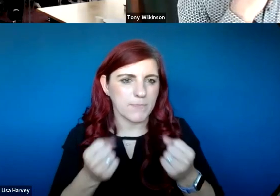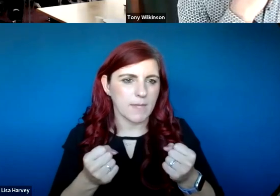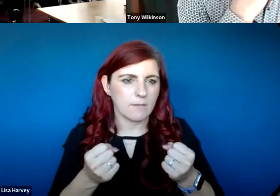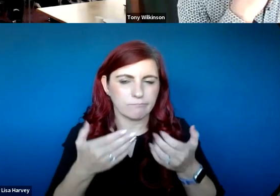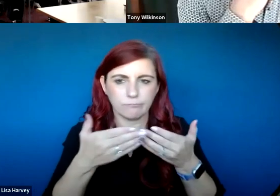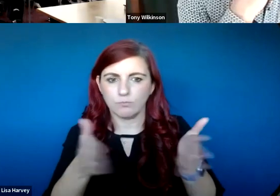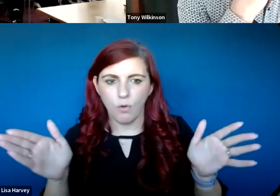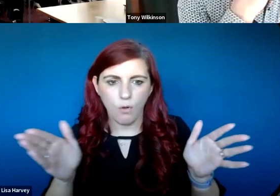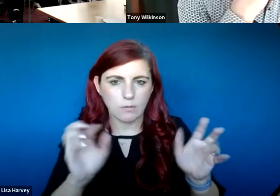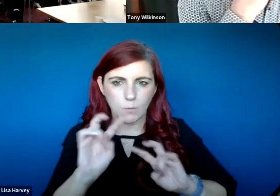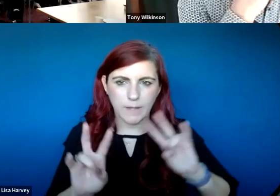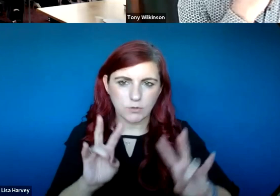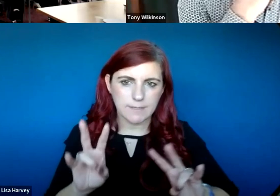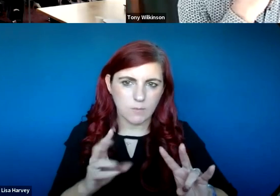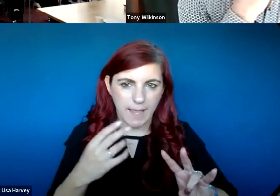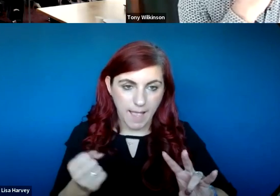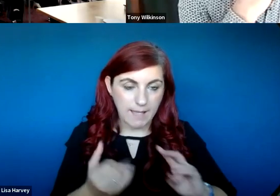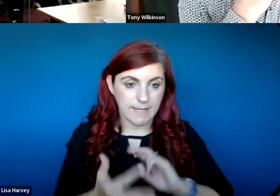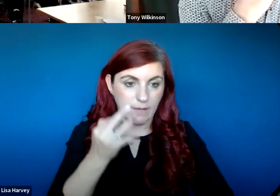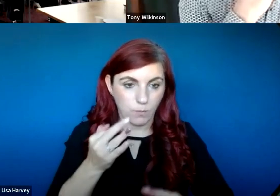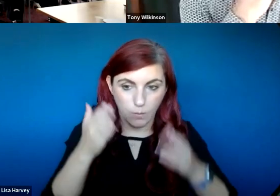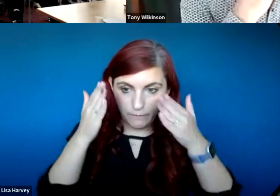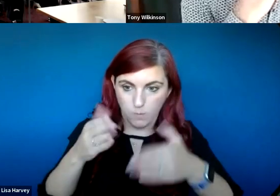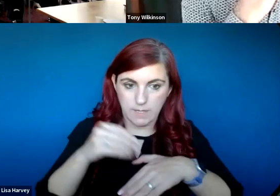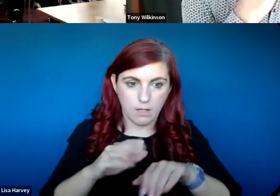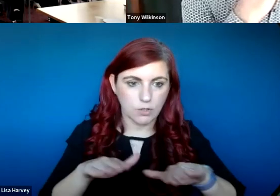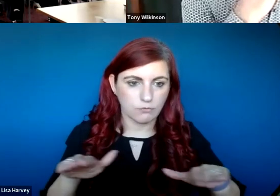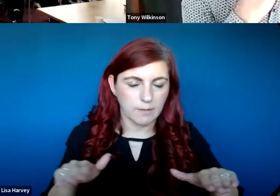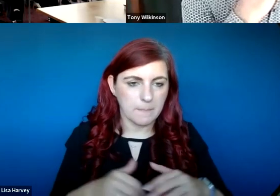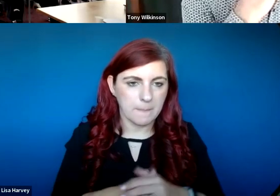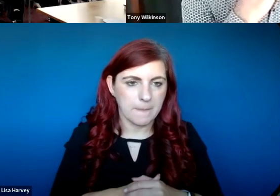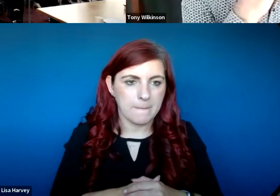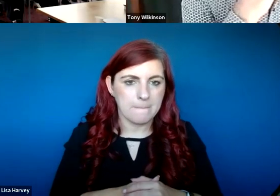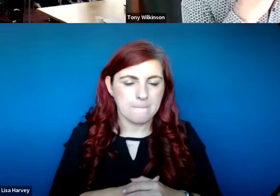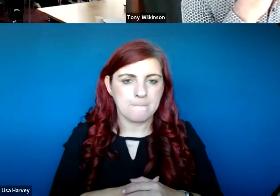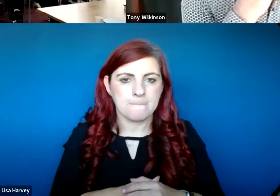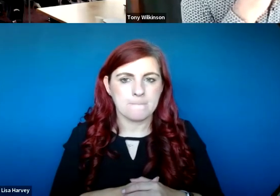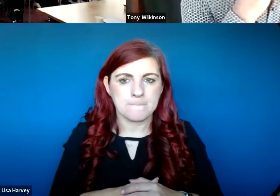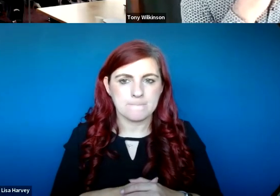questions as we did, if we included children in our target population.